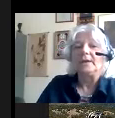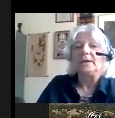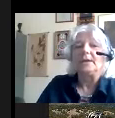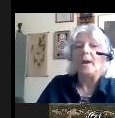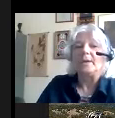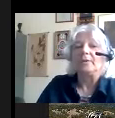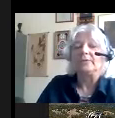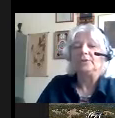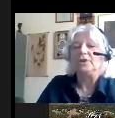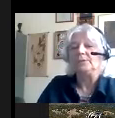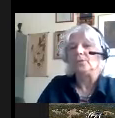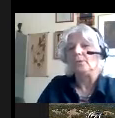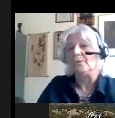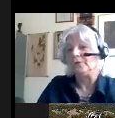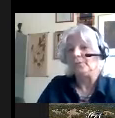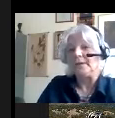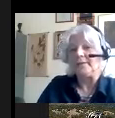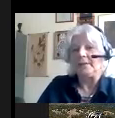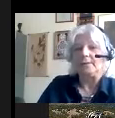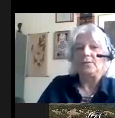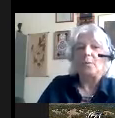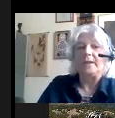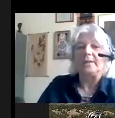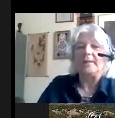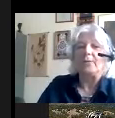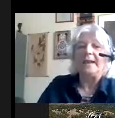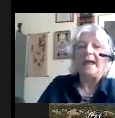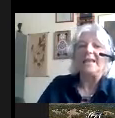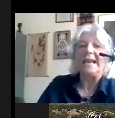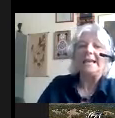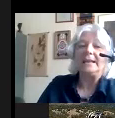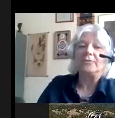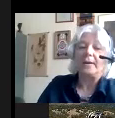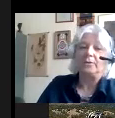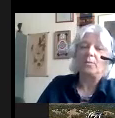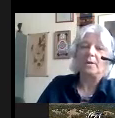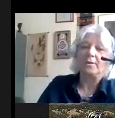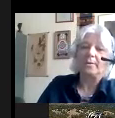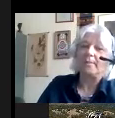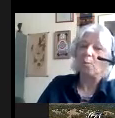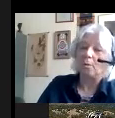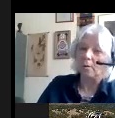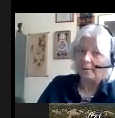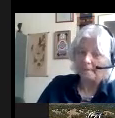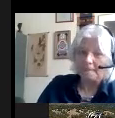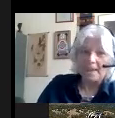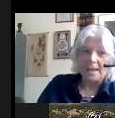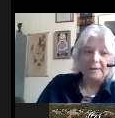Finally, white privilege shapes the world in which we live in, the way that we navigate and interact with one another and the world.